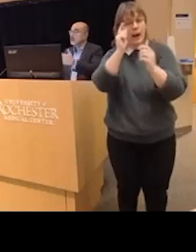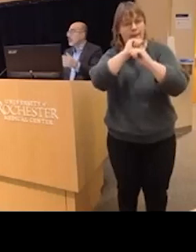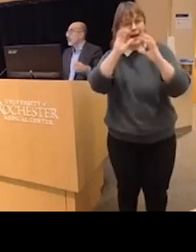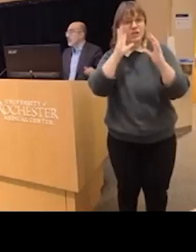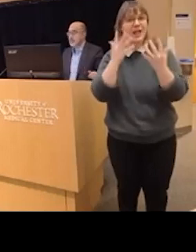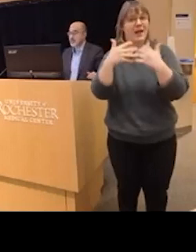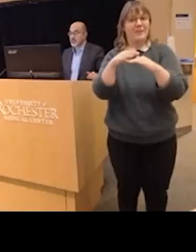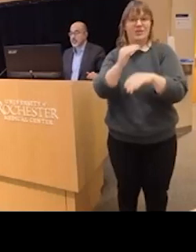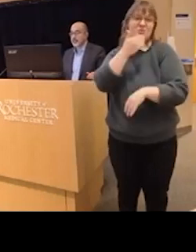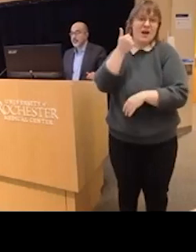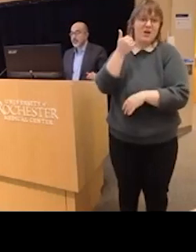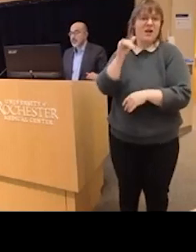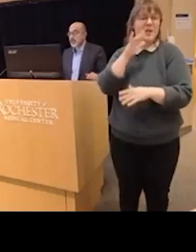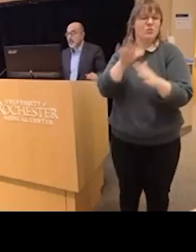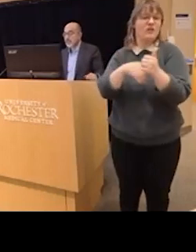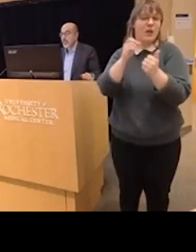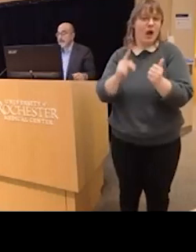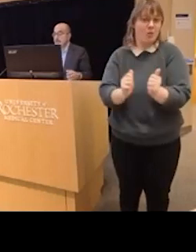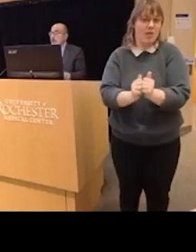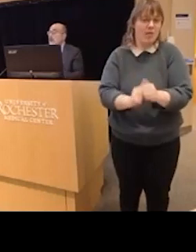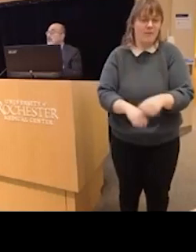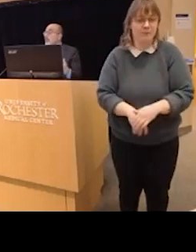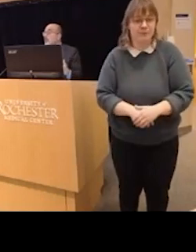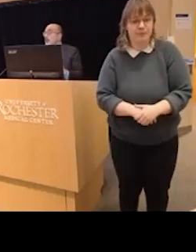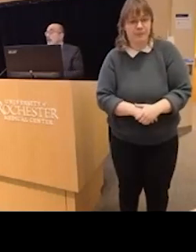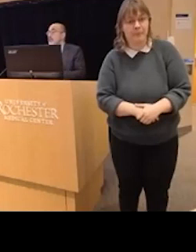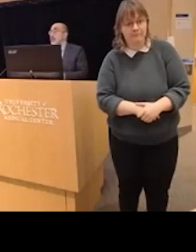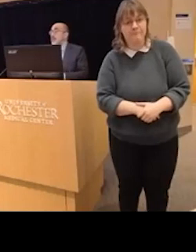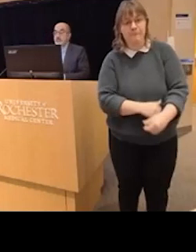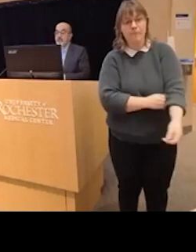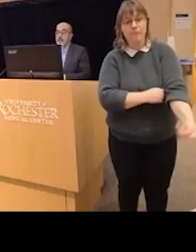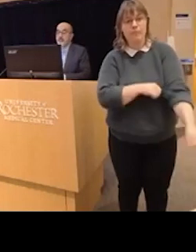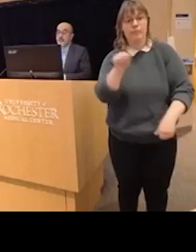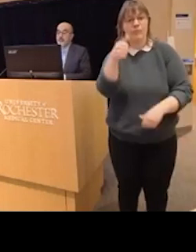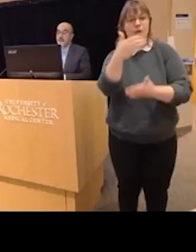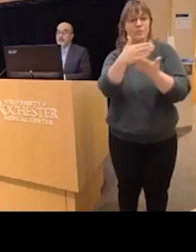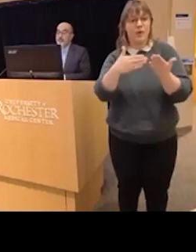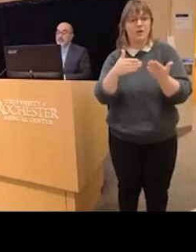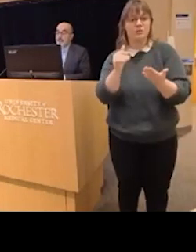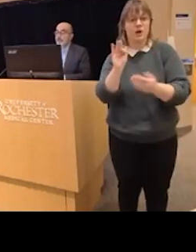we're following upon in this bigger study um I'll talk about some other you know aspects um of the